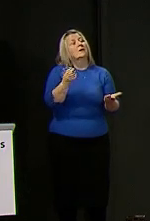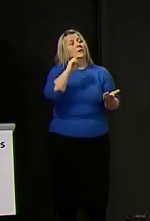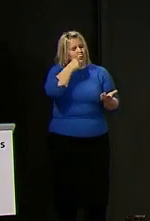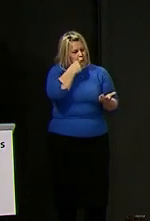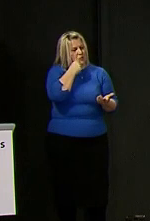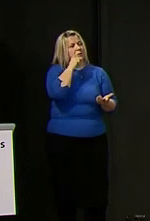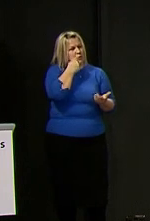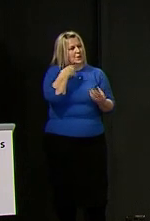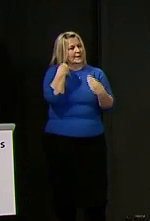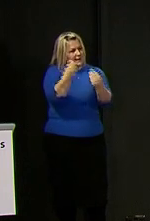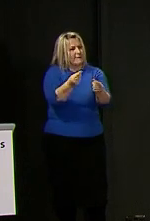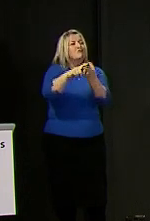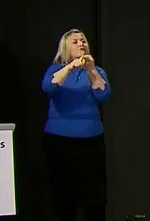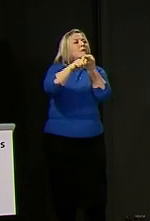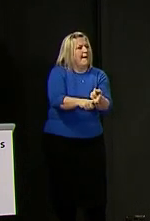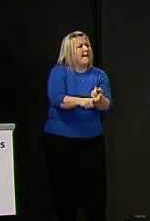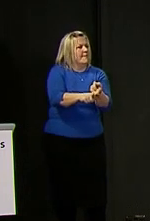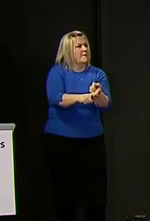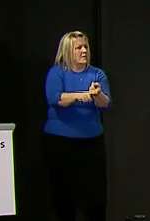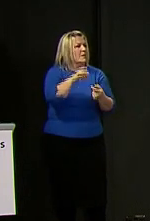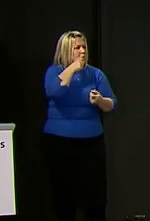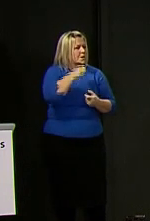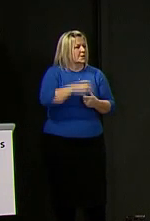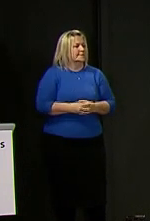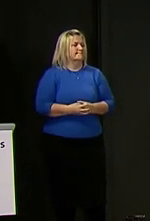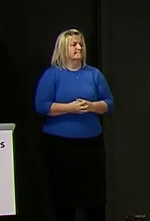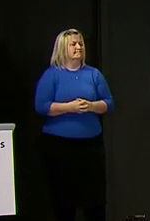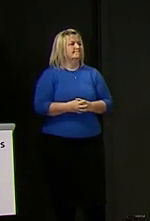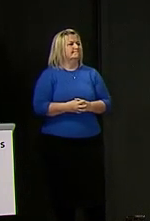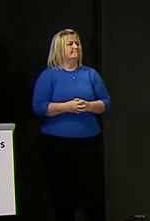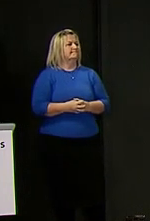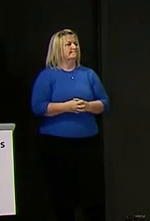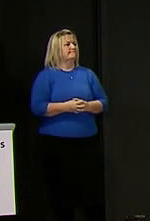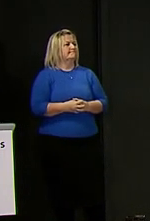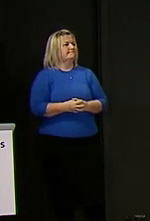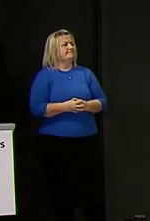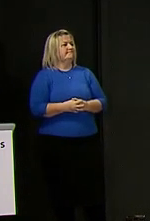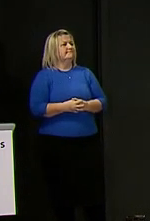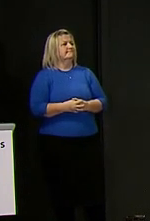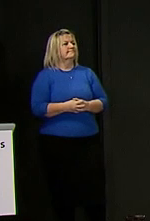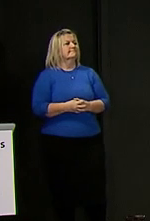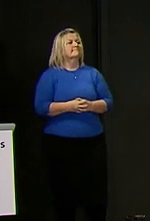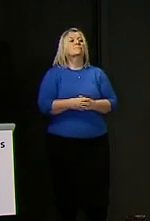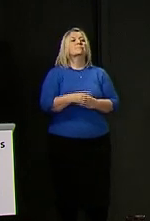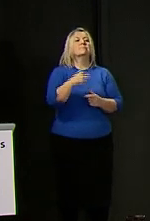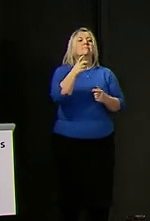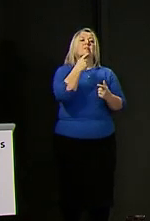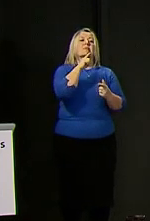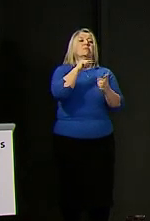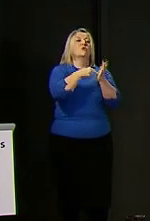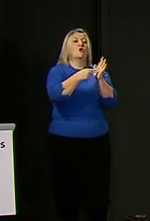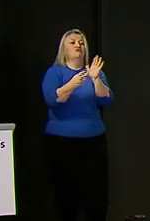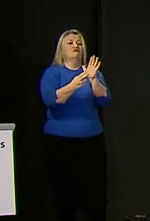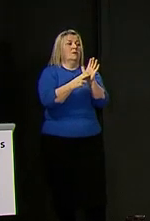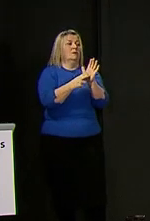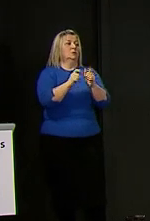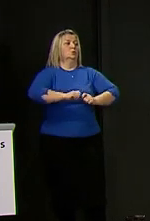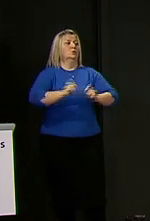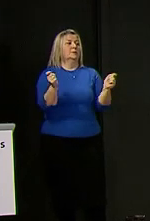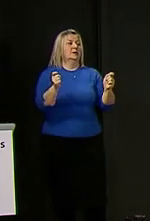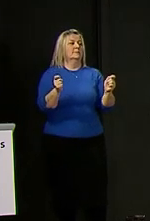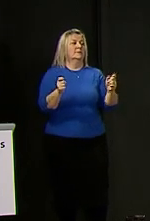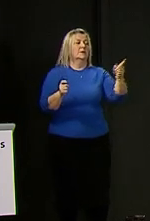Vivian Aitken from the record another day another massive care home death toll